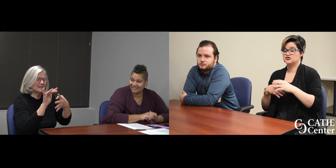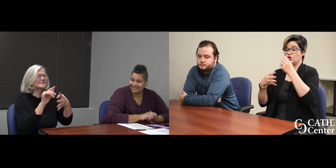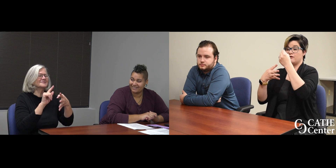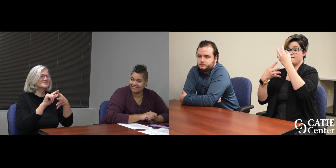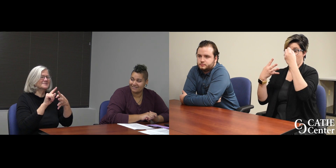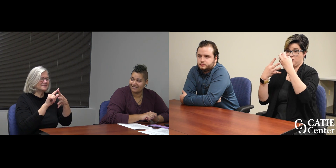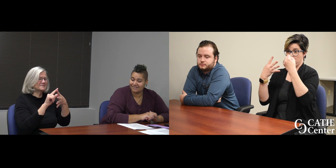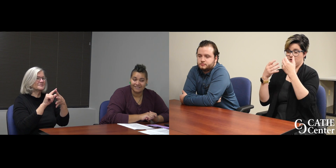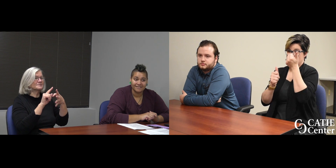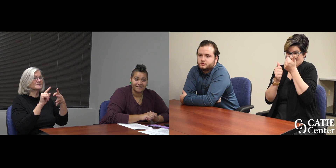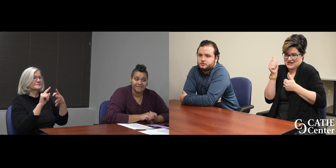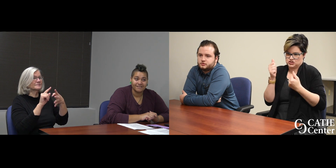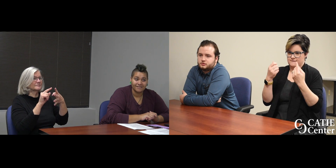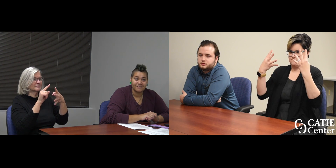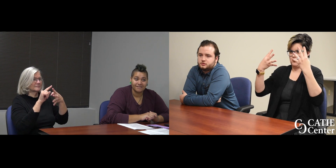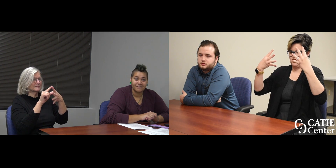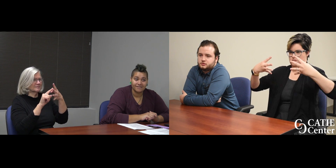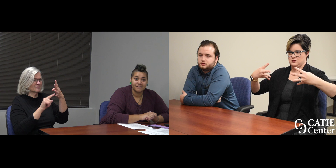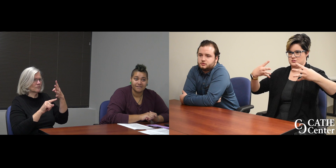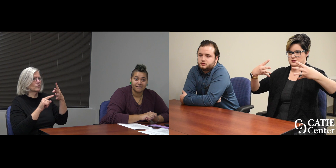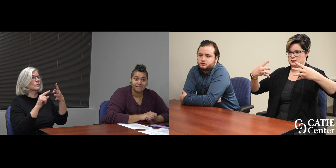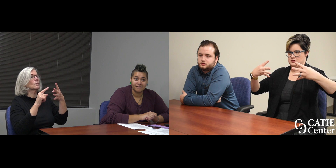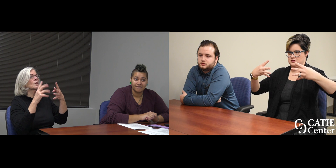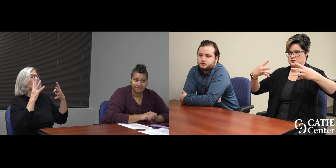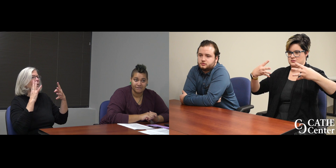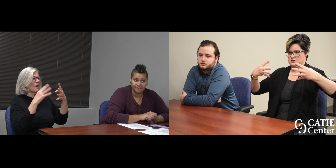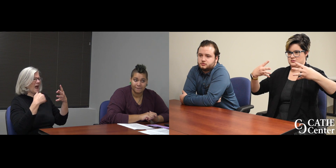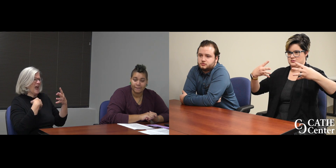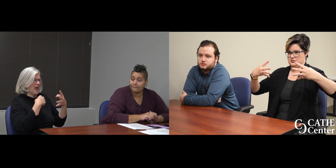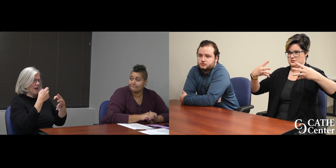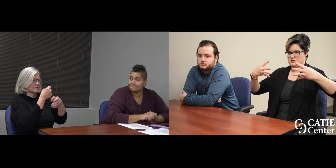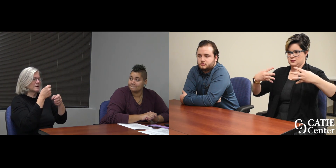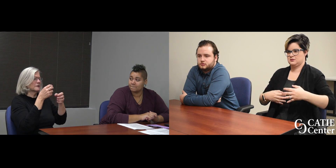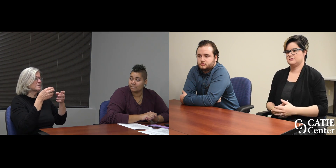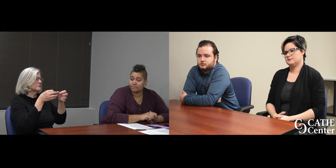I: Okay.